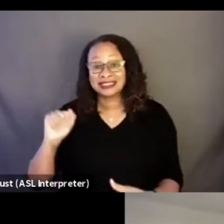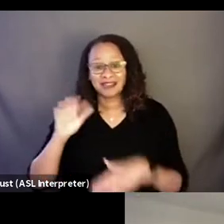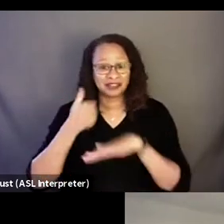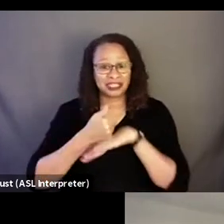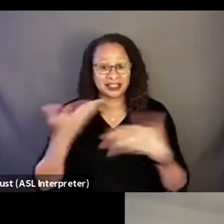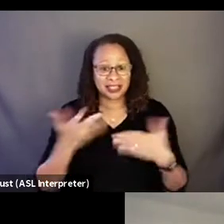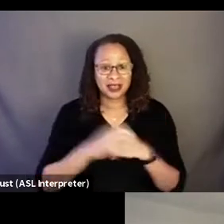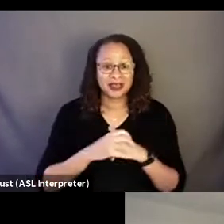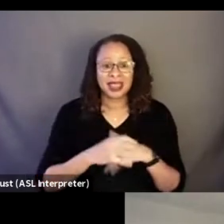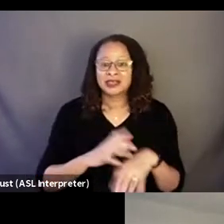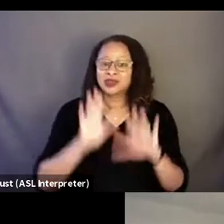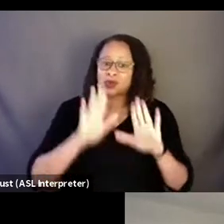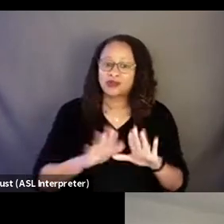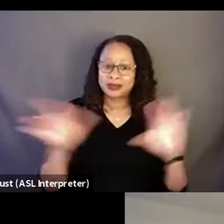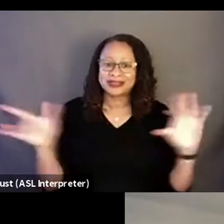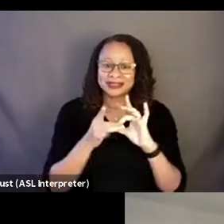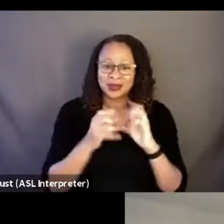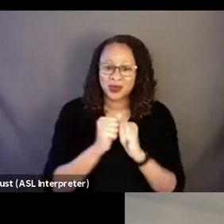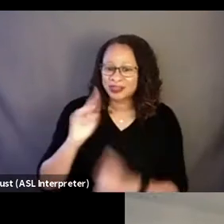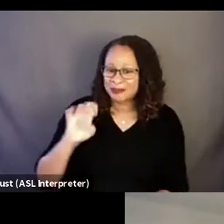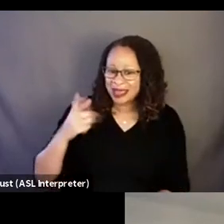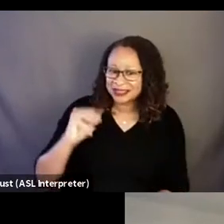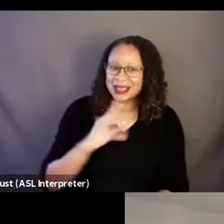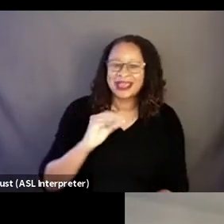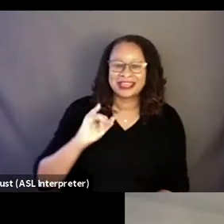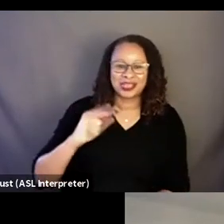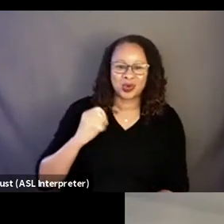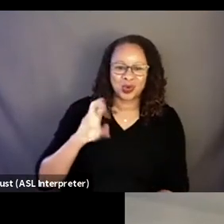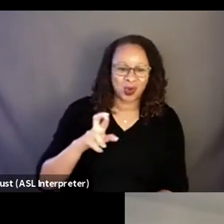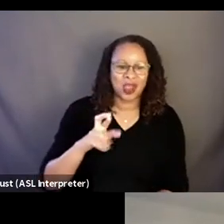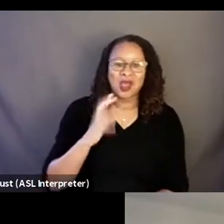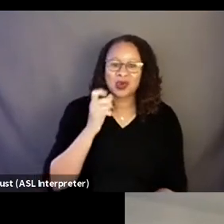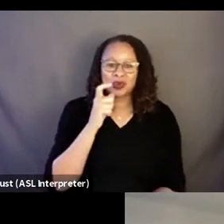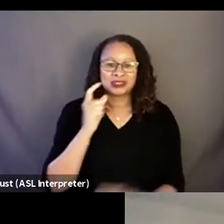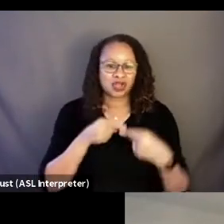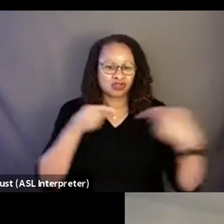It's been wonderful to be reunited with Maxim and Igor, who's just across the river, but I never see.